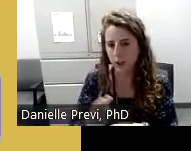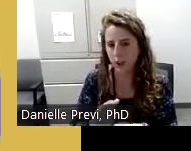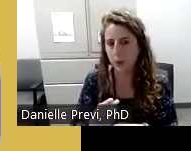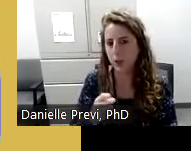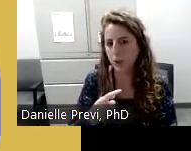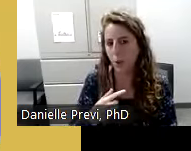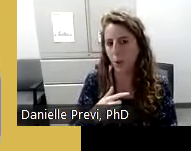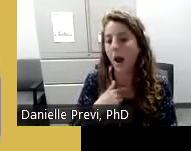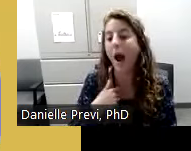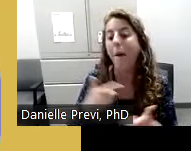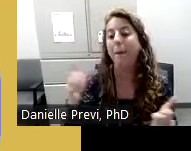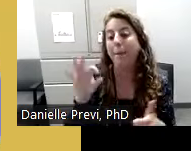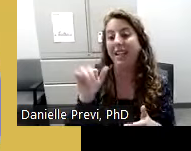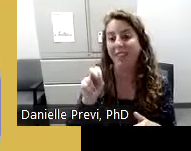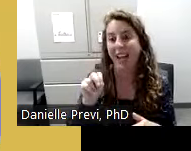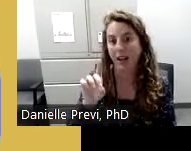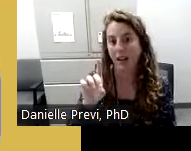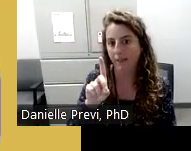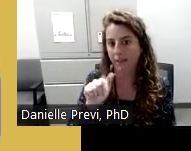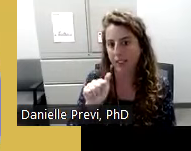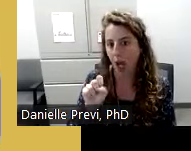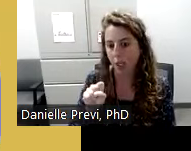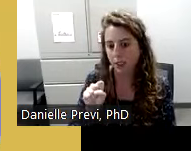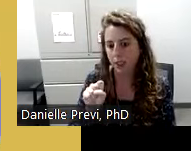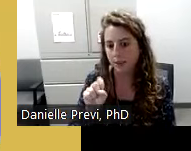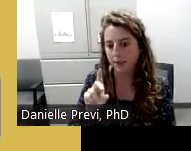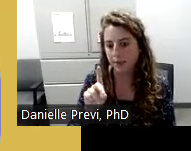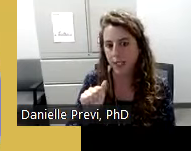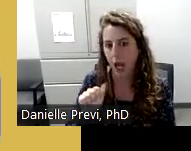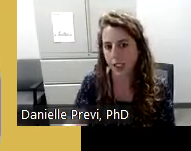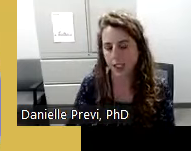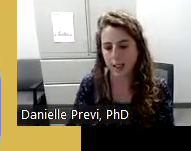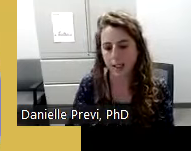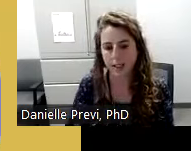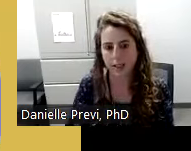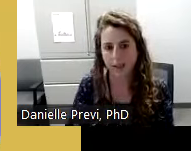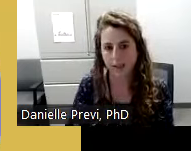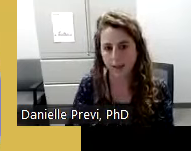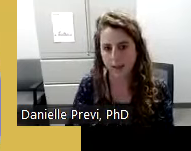Now I'm just checking the time. And there are a few other things that we use. The DAS (Differential Ability Scale), for example.